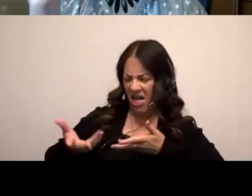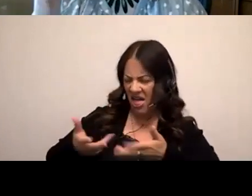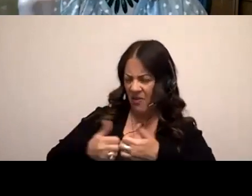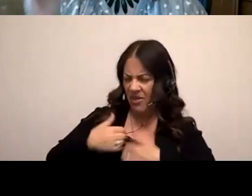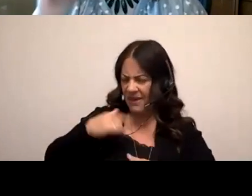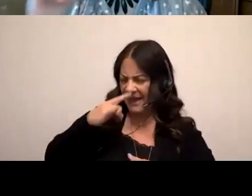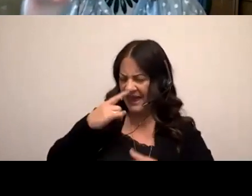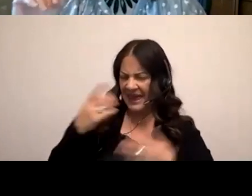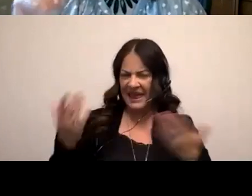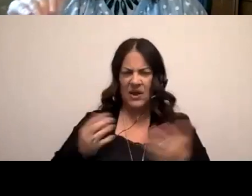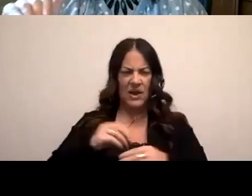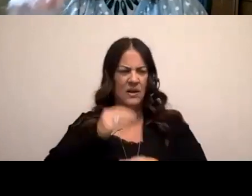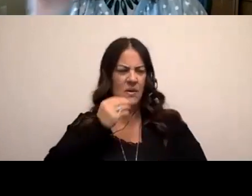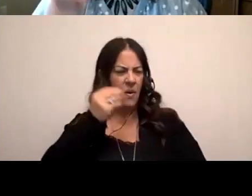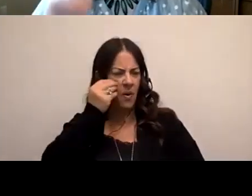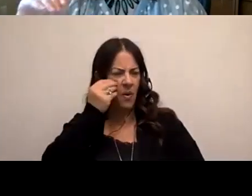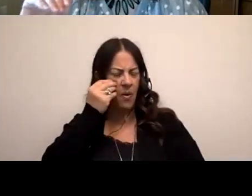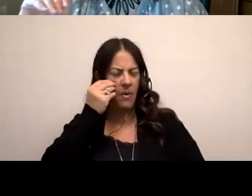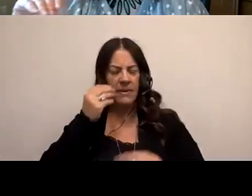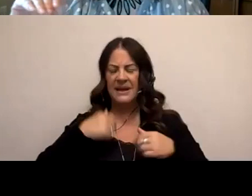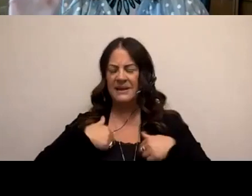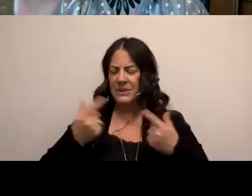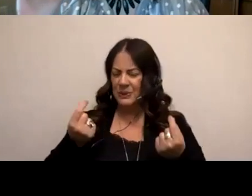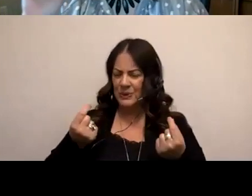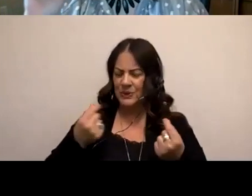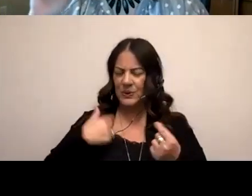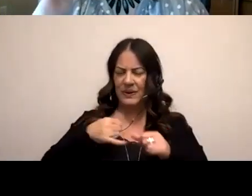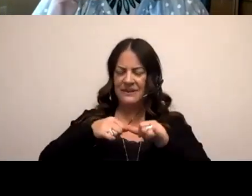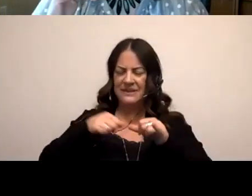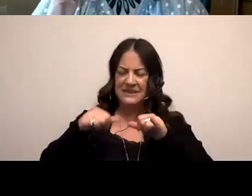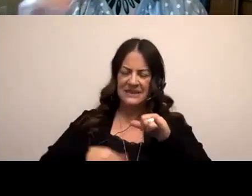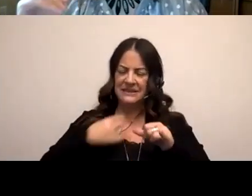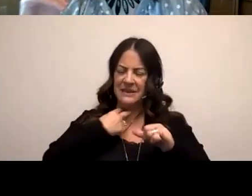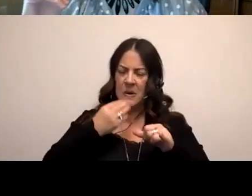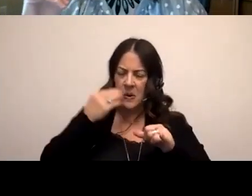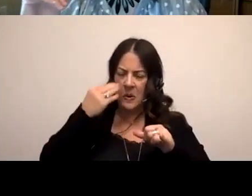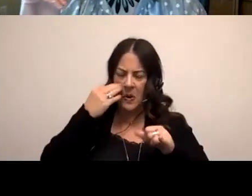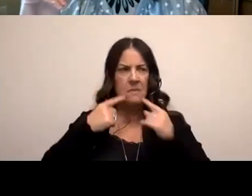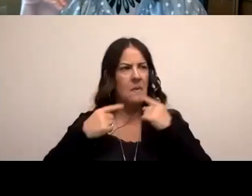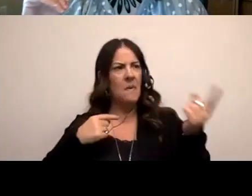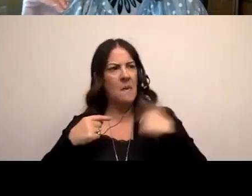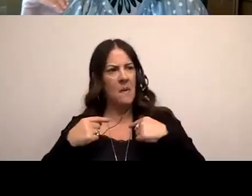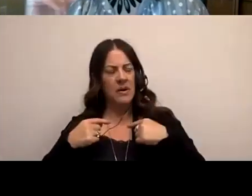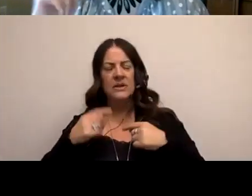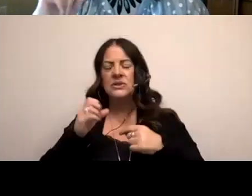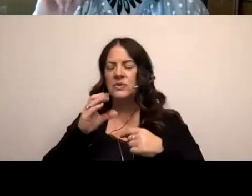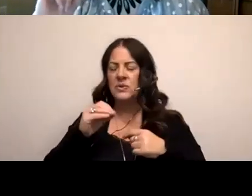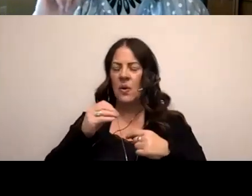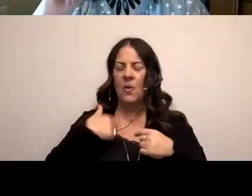MAKE THIS STAY AT HOME ORDER A LOT MORE ENJOYABLE AND BENEFIT OUR WELL-BEING AT HOME. SO WE'RE OFFERING